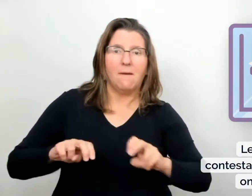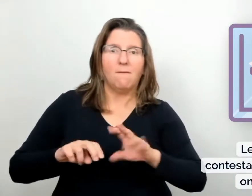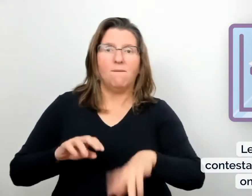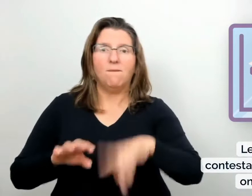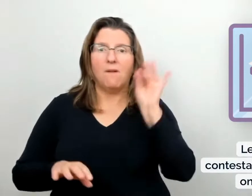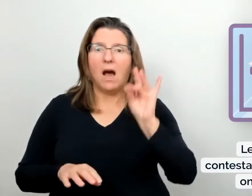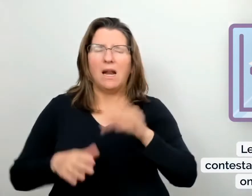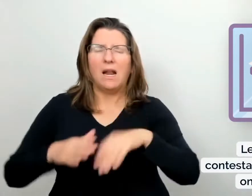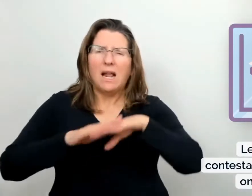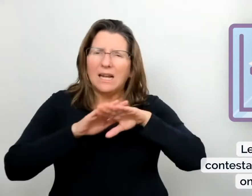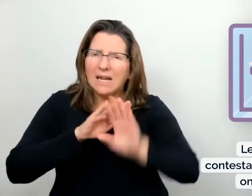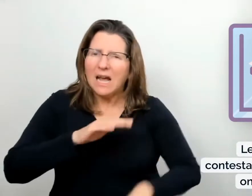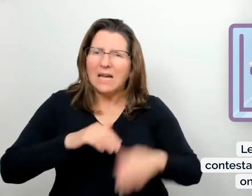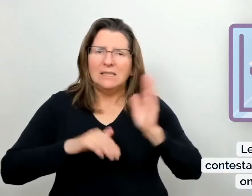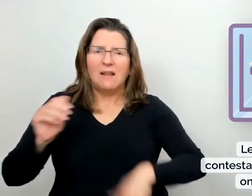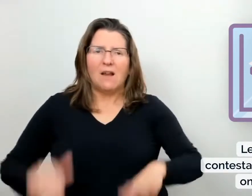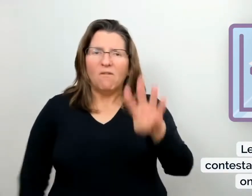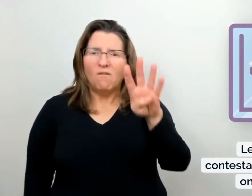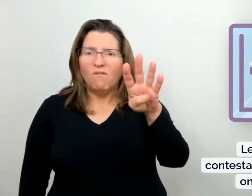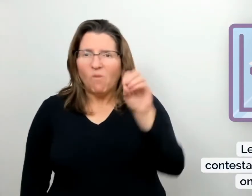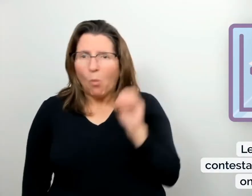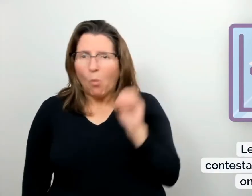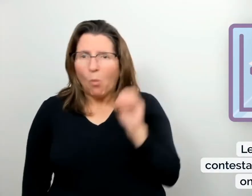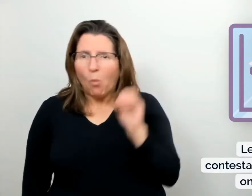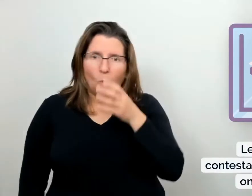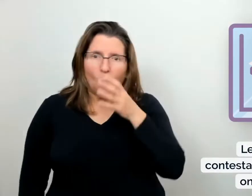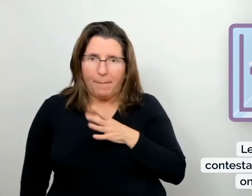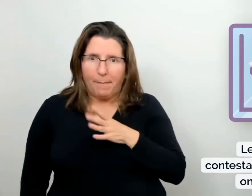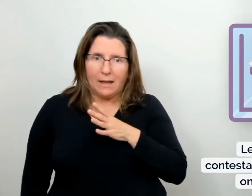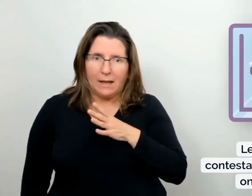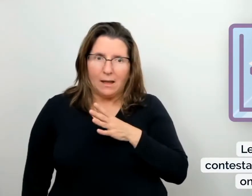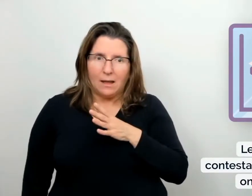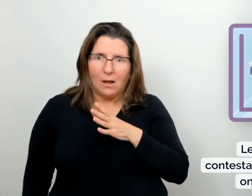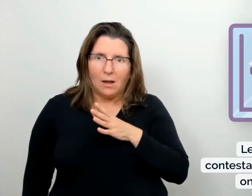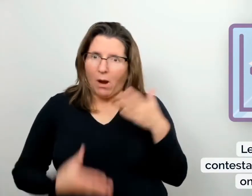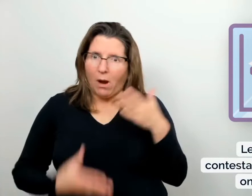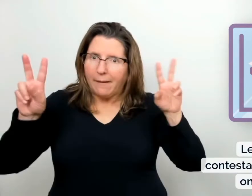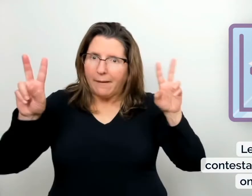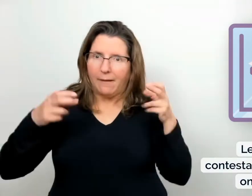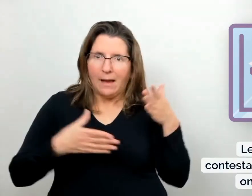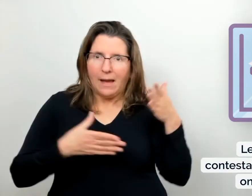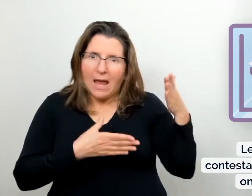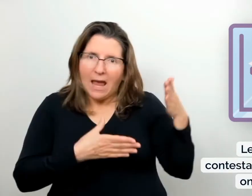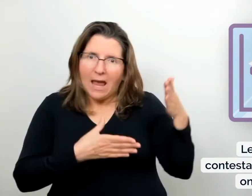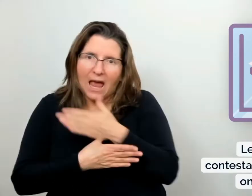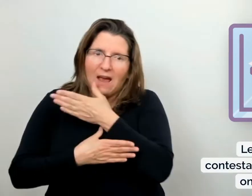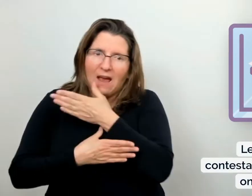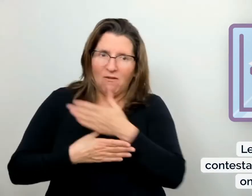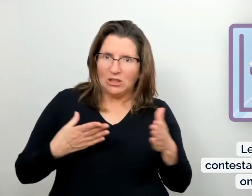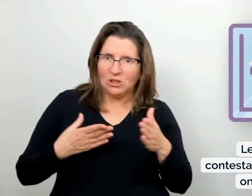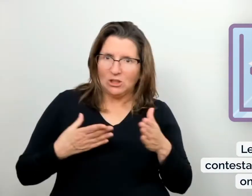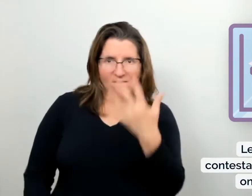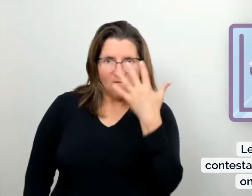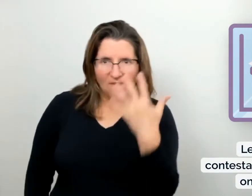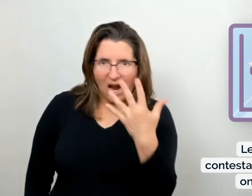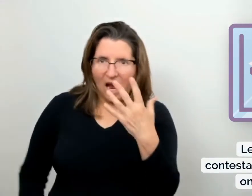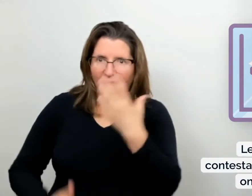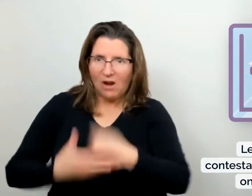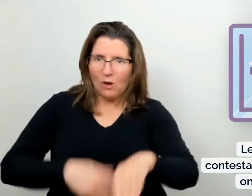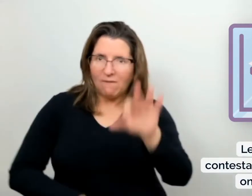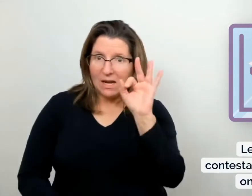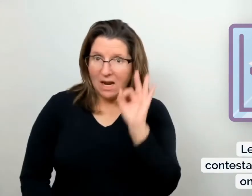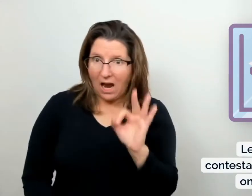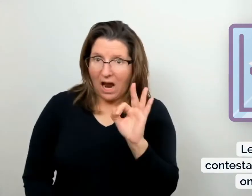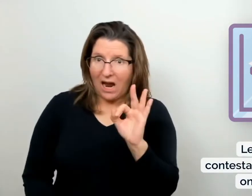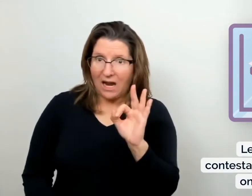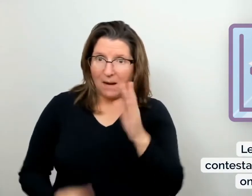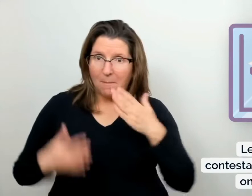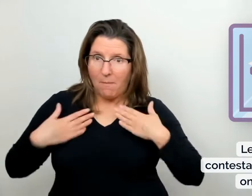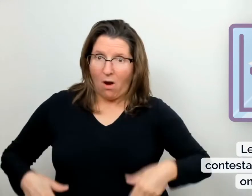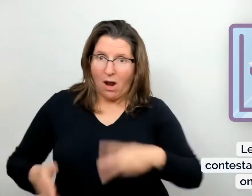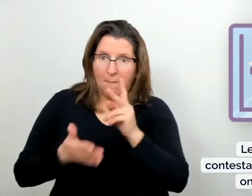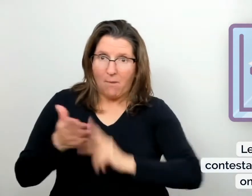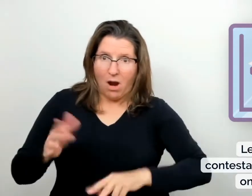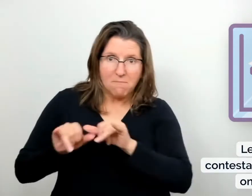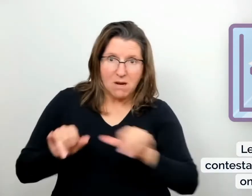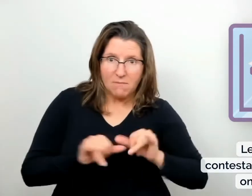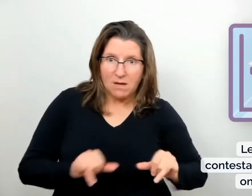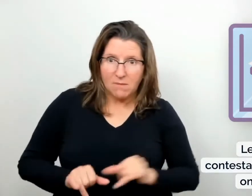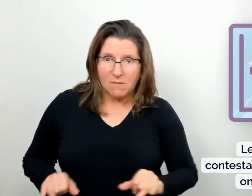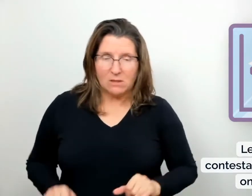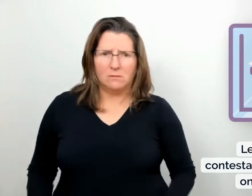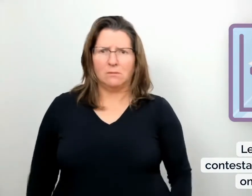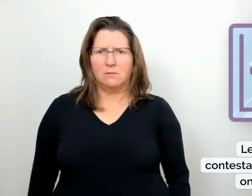And what they found was that fewer than 40 had the 'average' dimensions on five out of the nine dimensions.